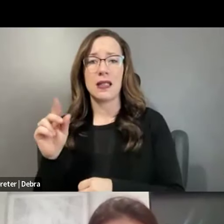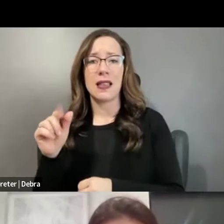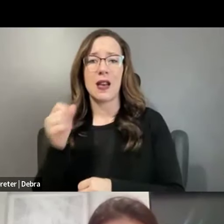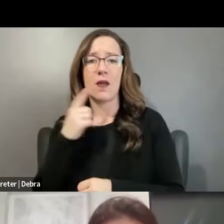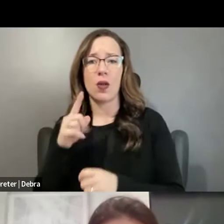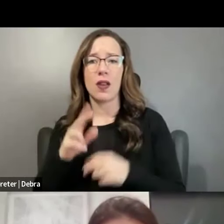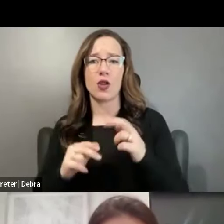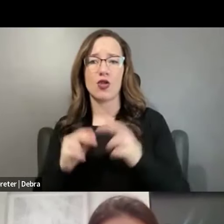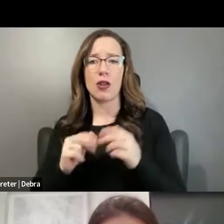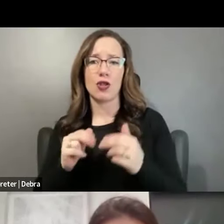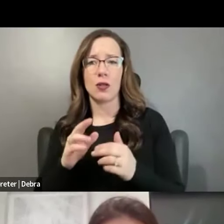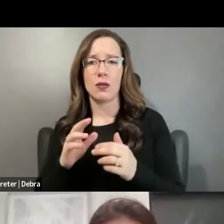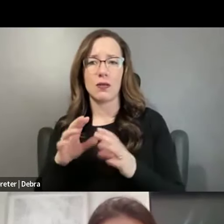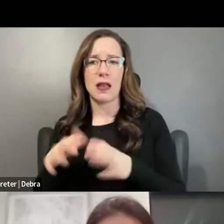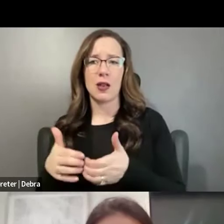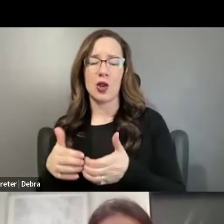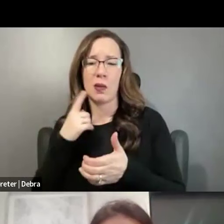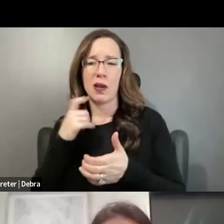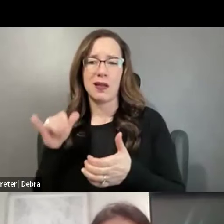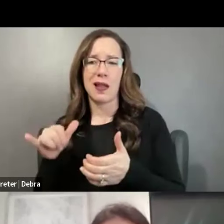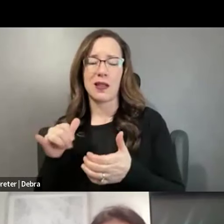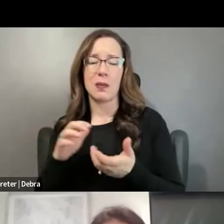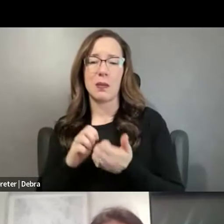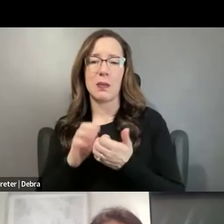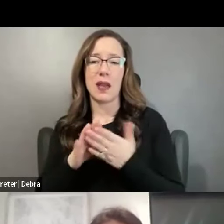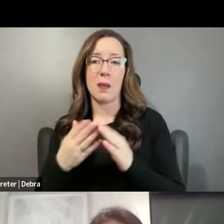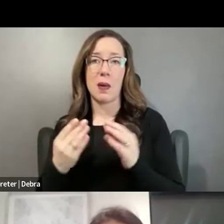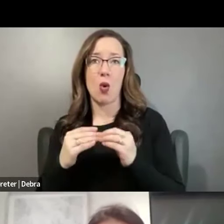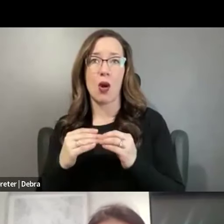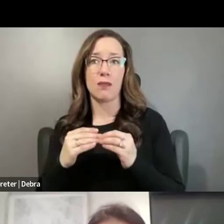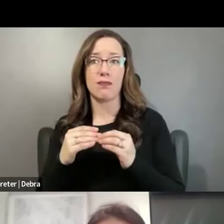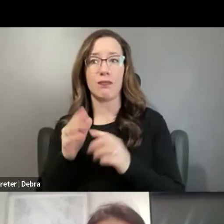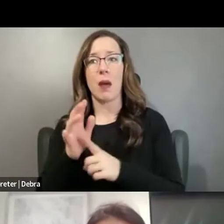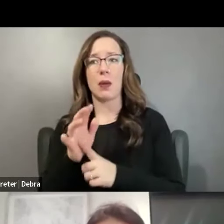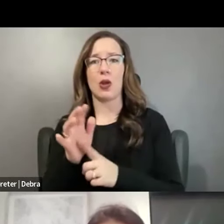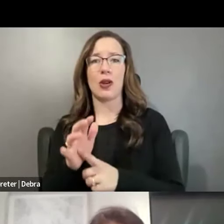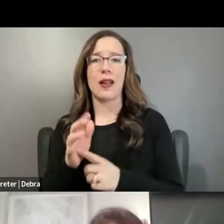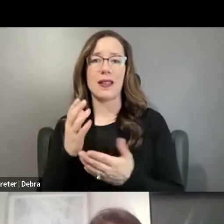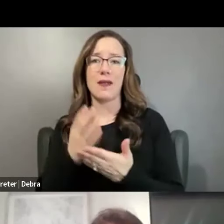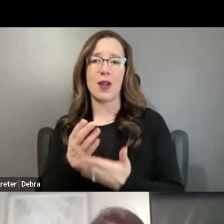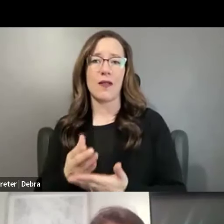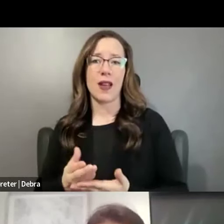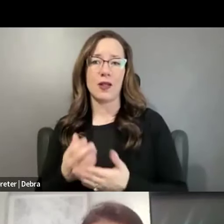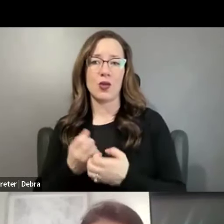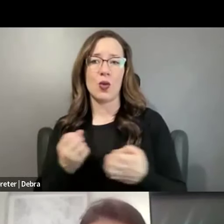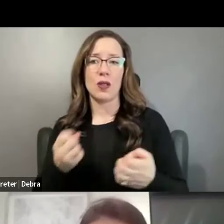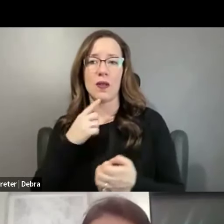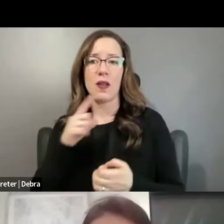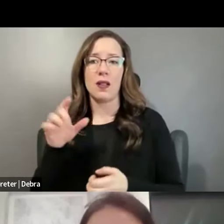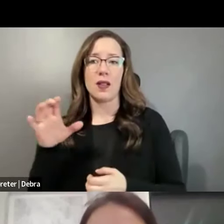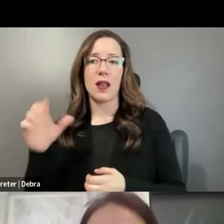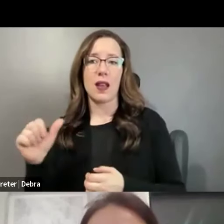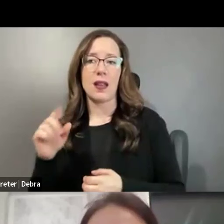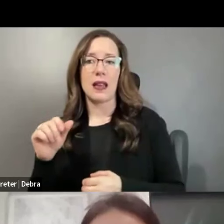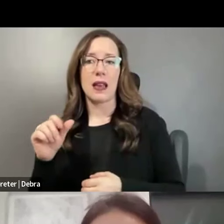It is becoming more prevalent as a verified source of LCA data. ILONA KIVIMÄKI: Yes.